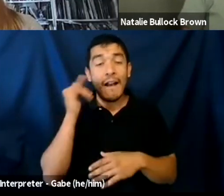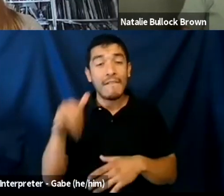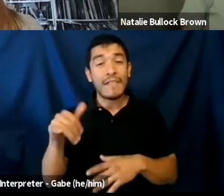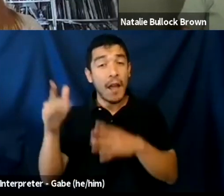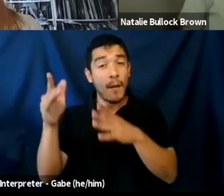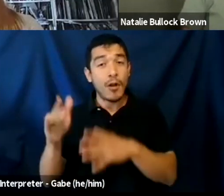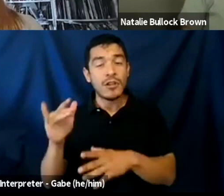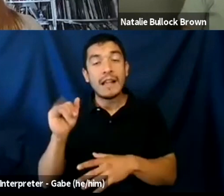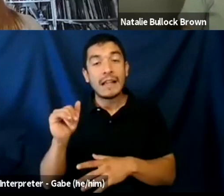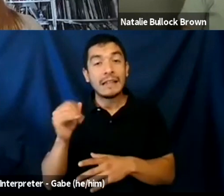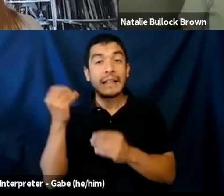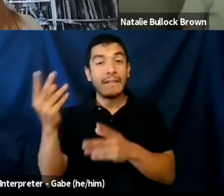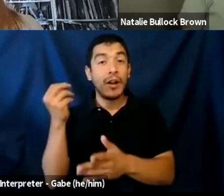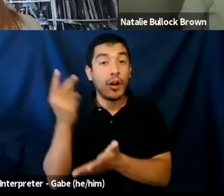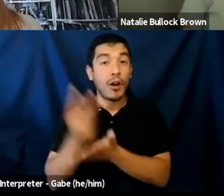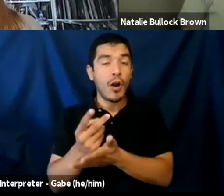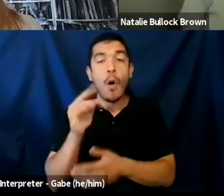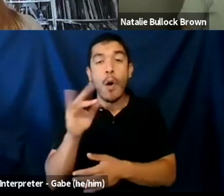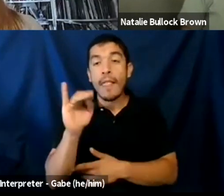or even if the minor is saying yes,